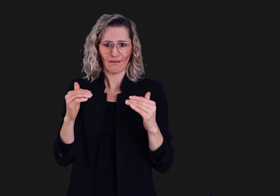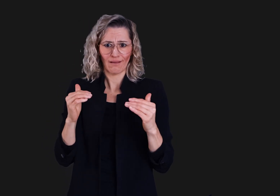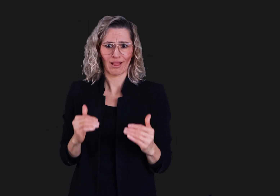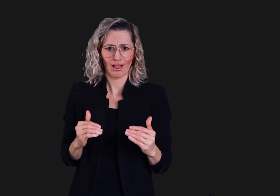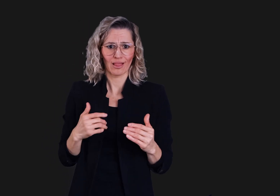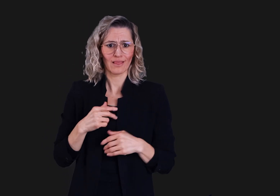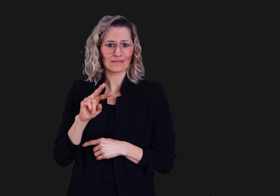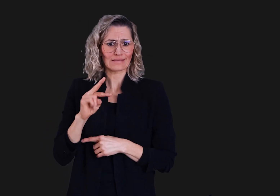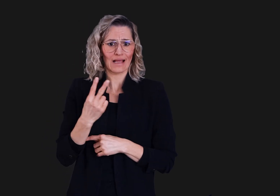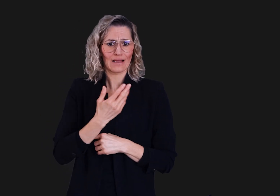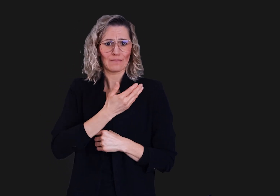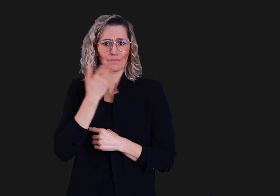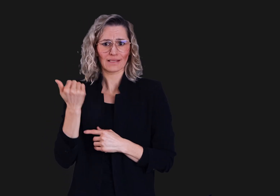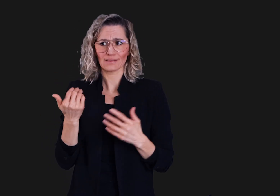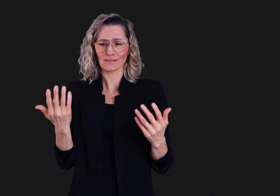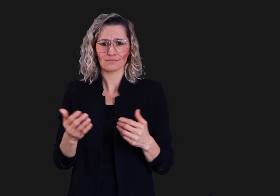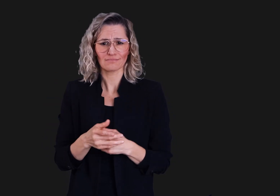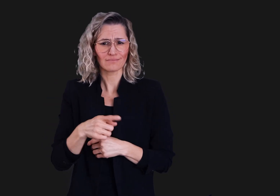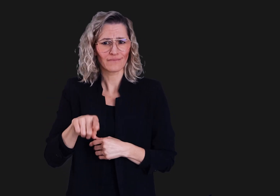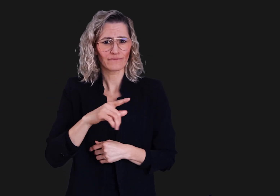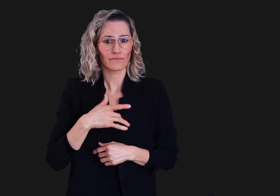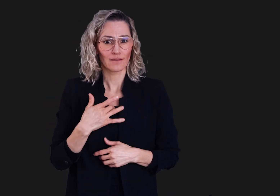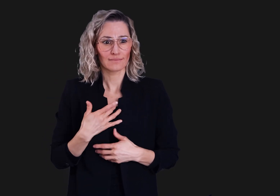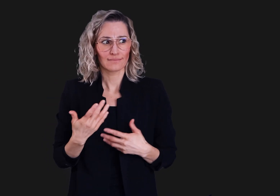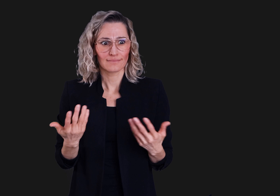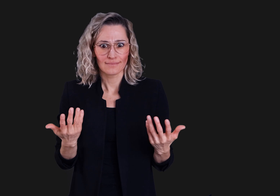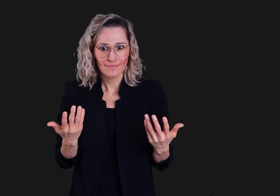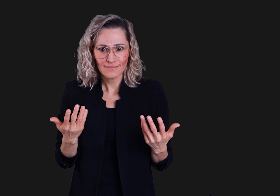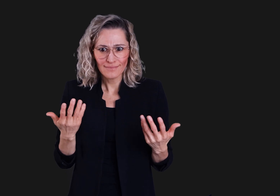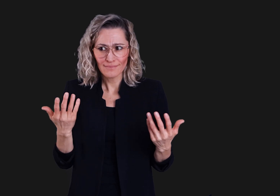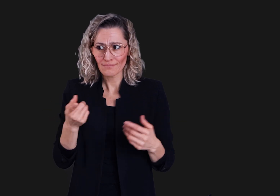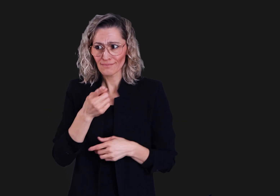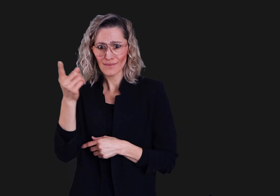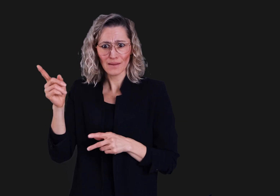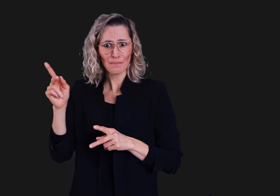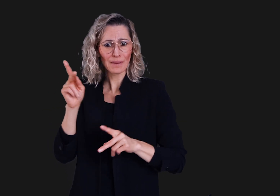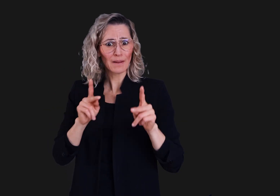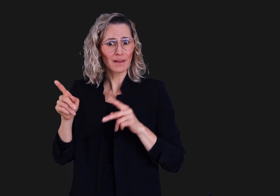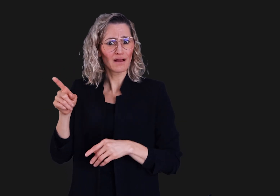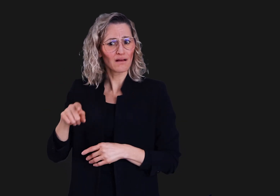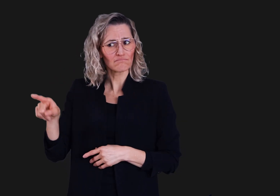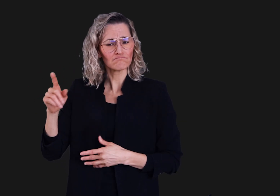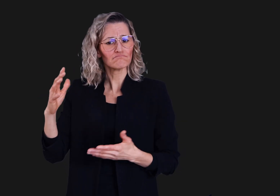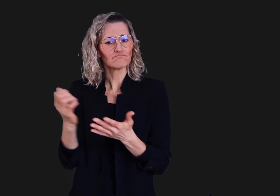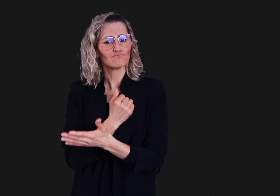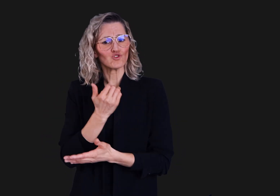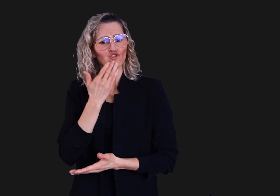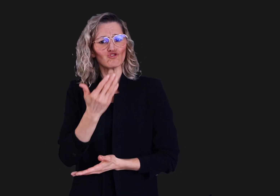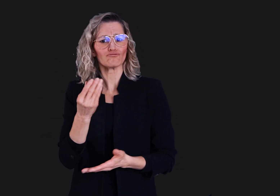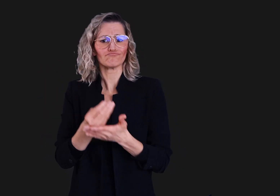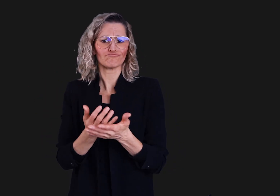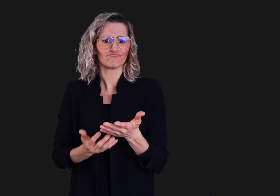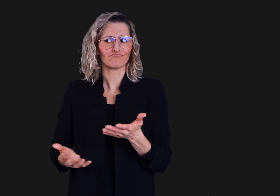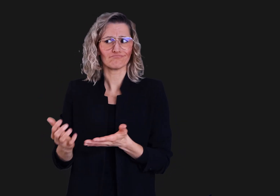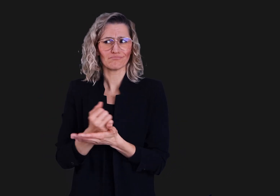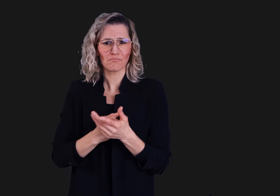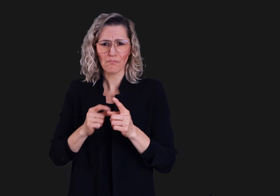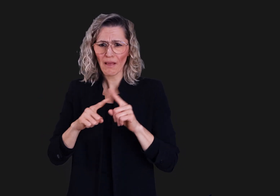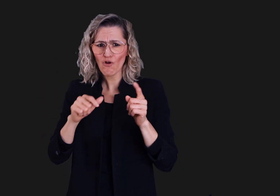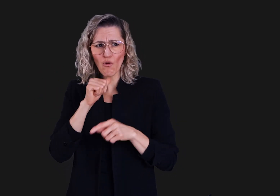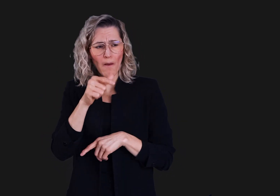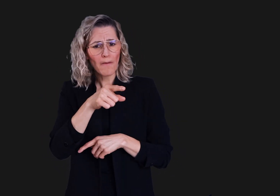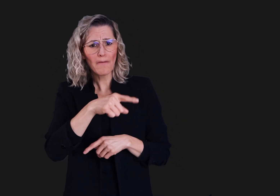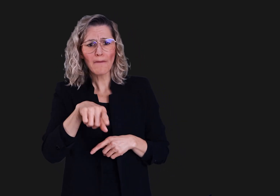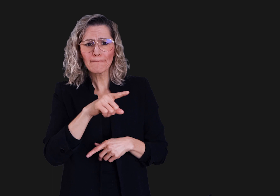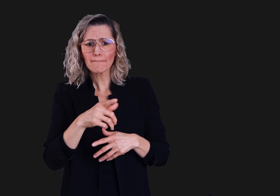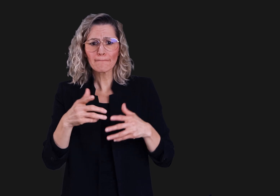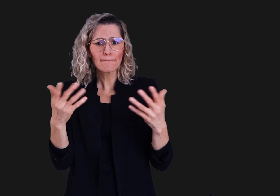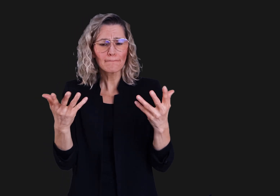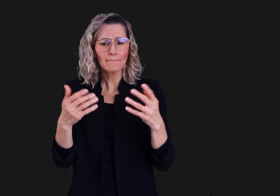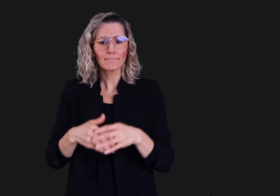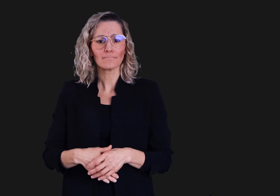They felt like they were second best. They felt like other people deserved a good income but not them.